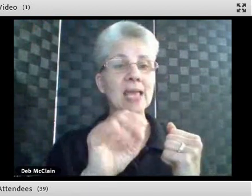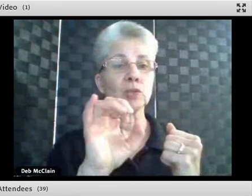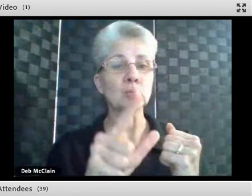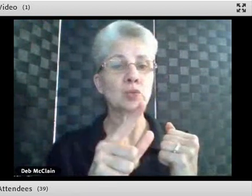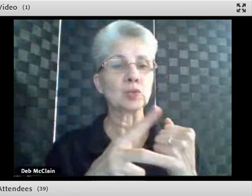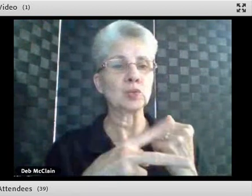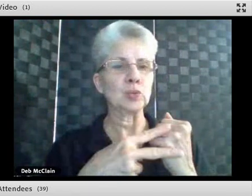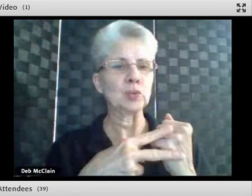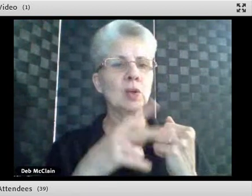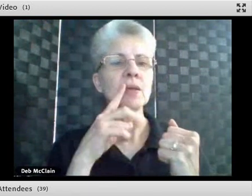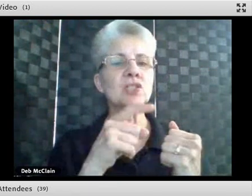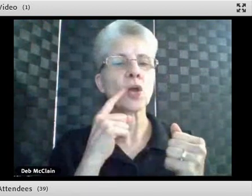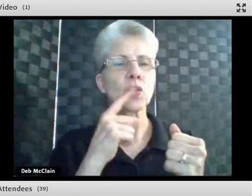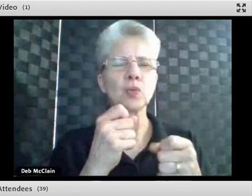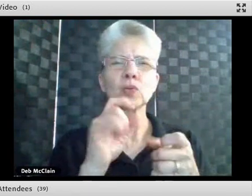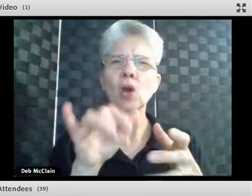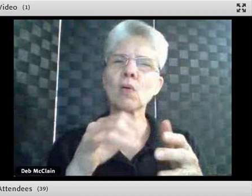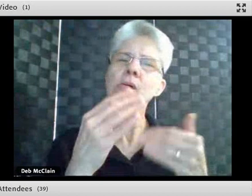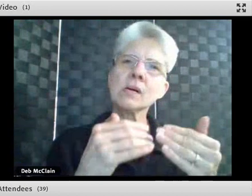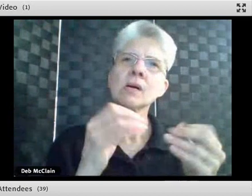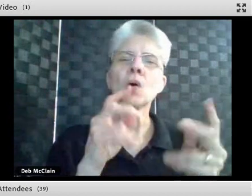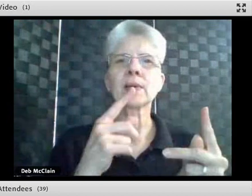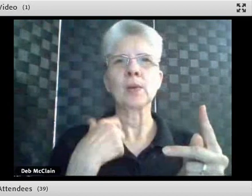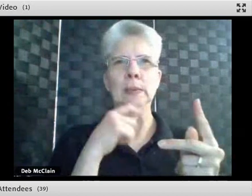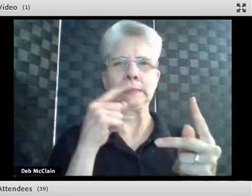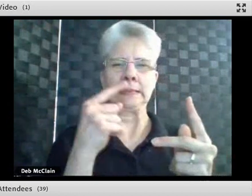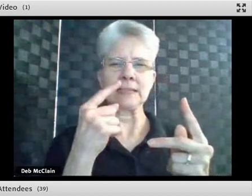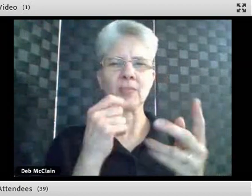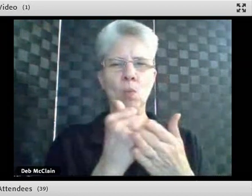So once you've gotten to the stage where you're like, "Okay. We need something that will help us